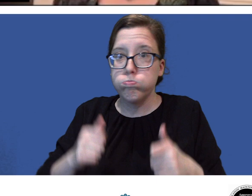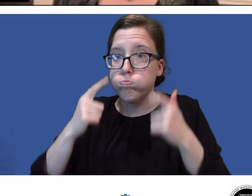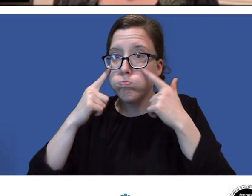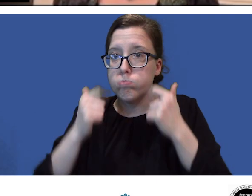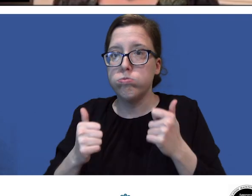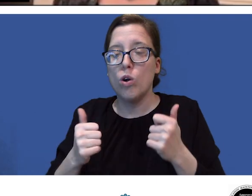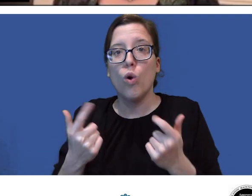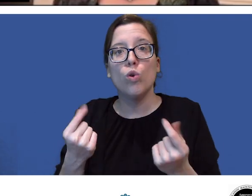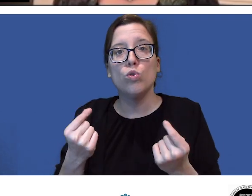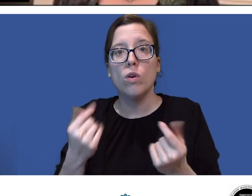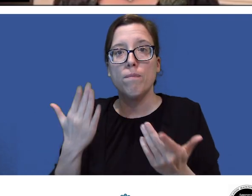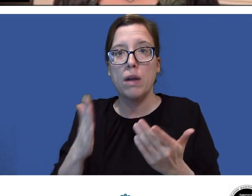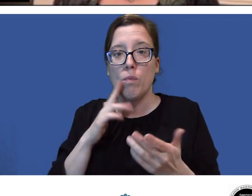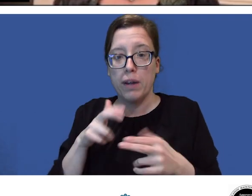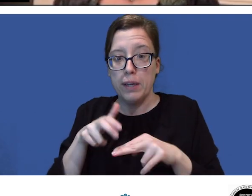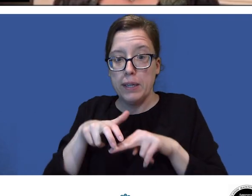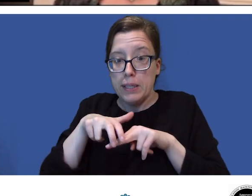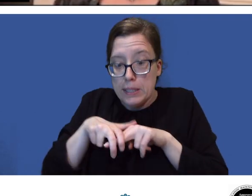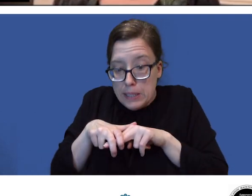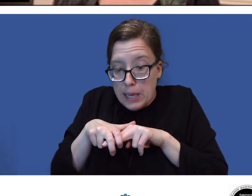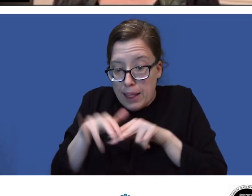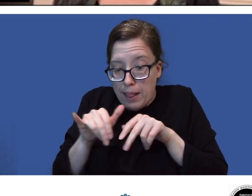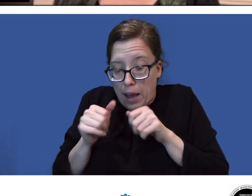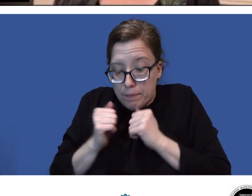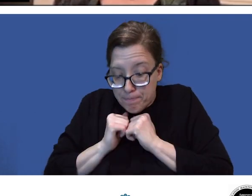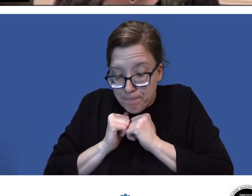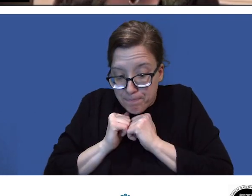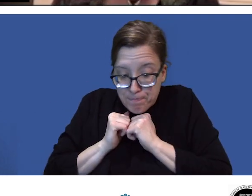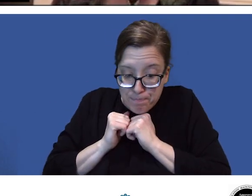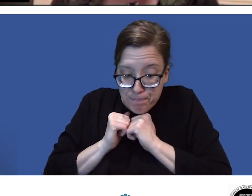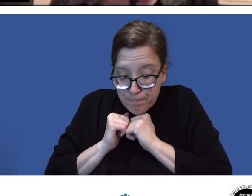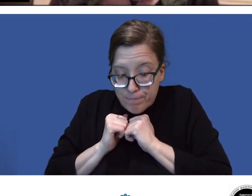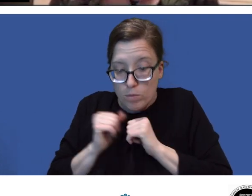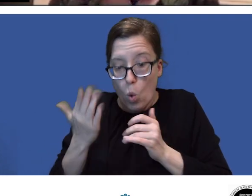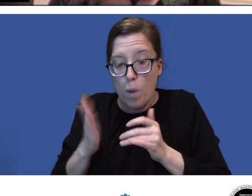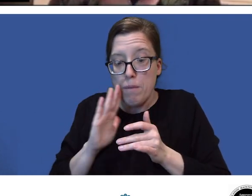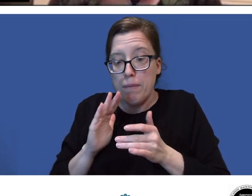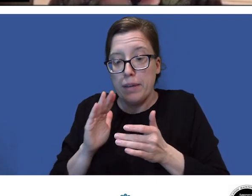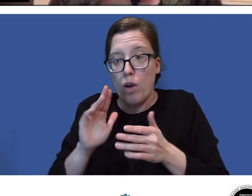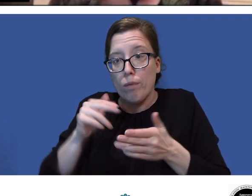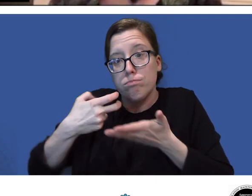have severe losses in hearing and vision, they might sit and just sit like this.